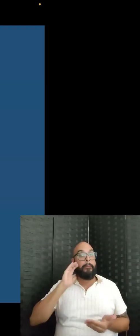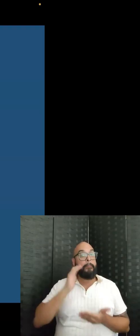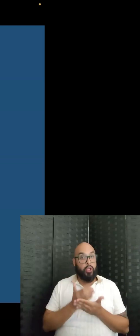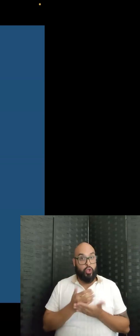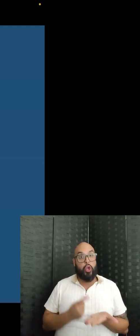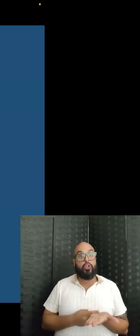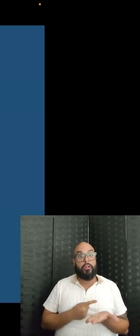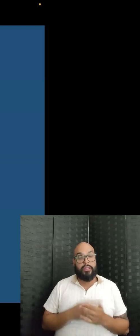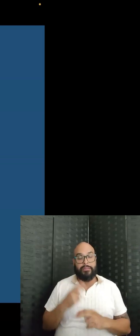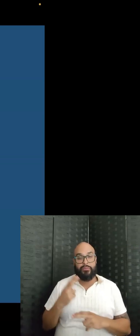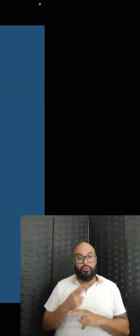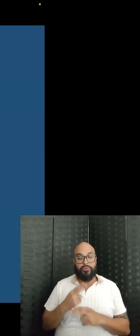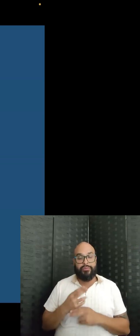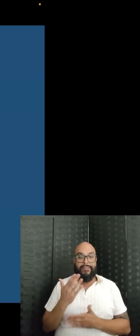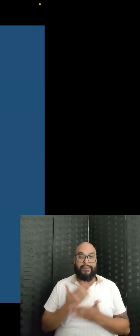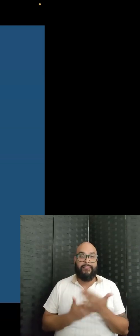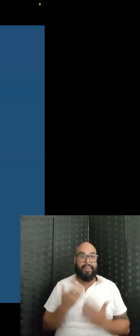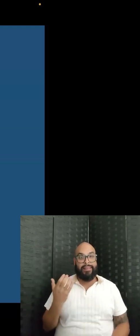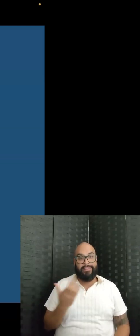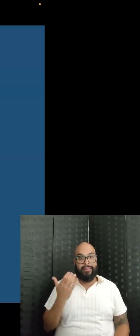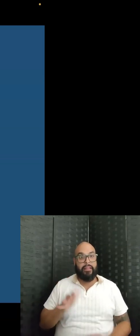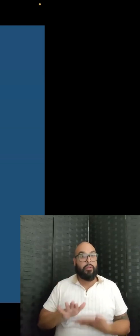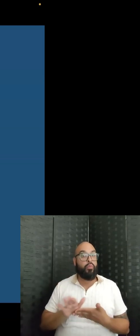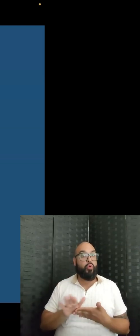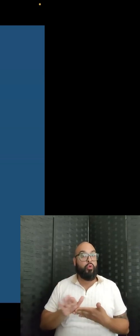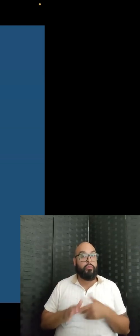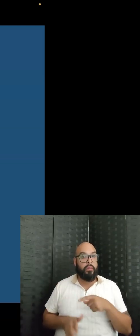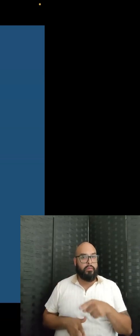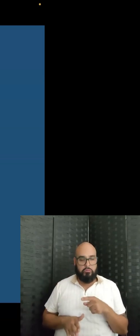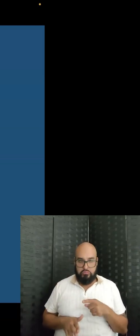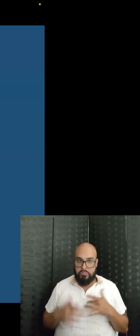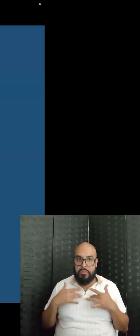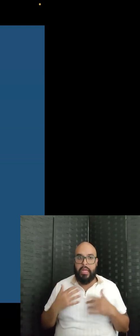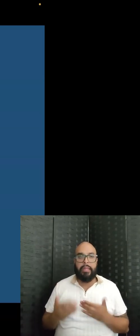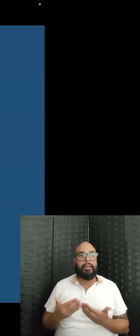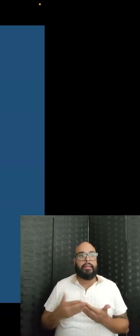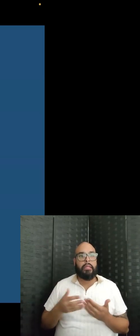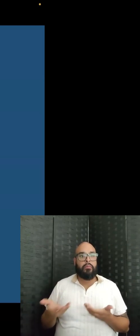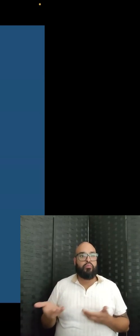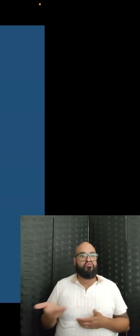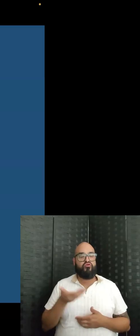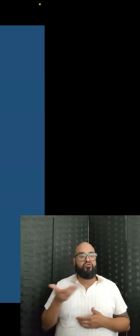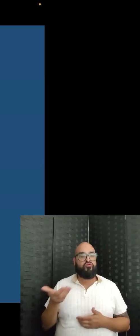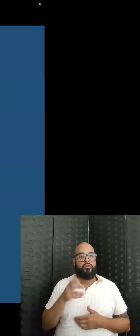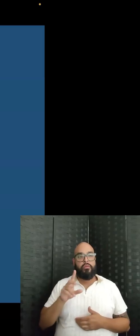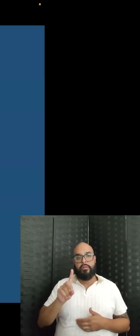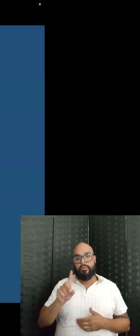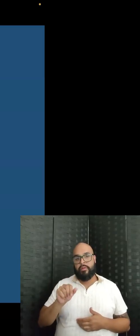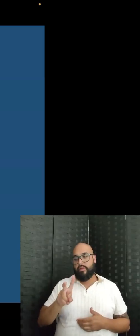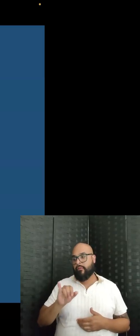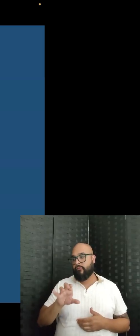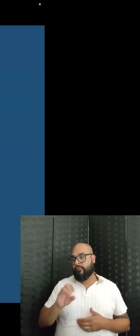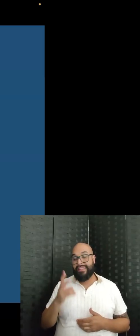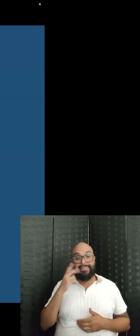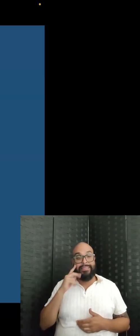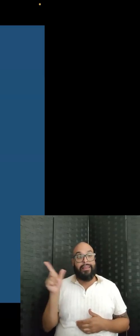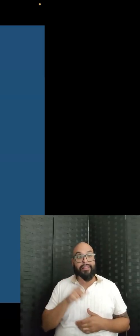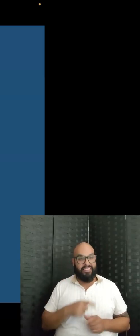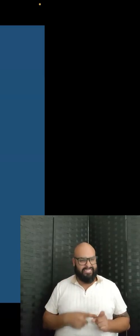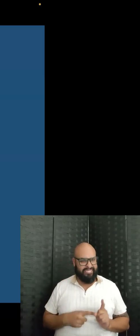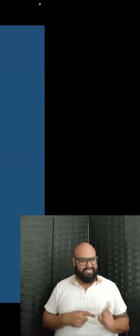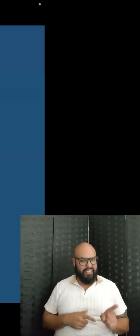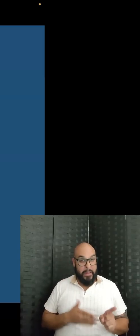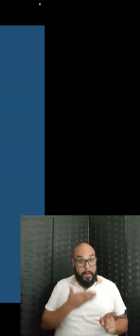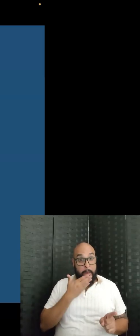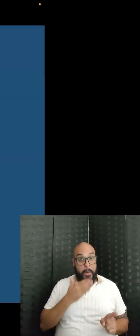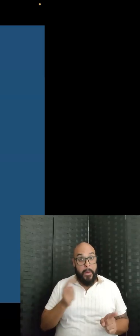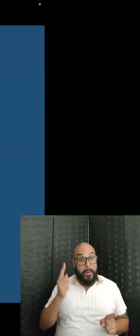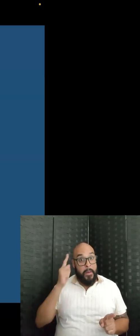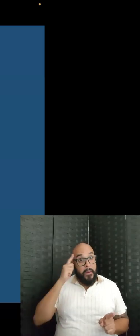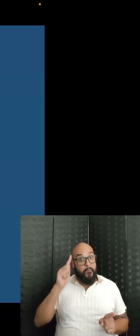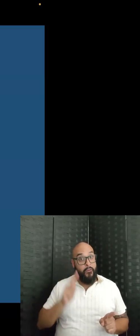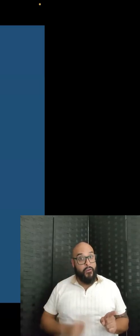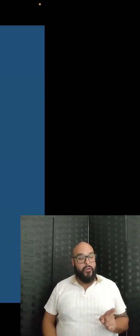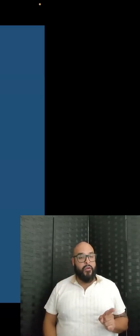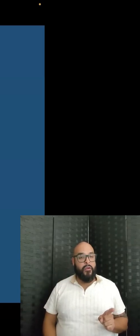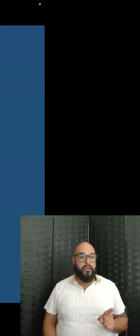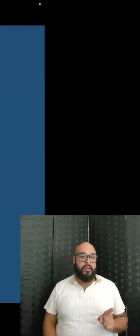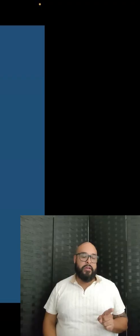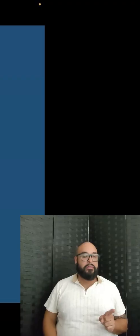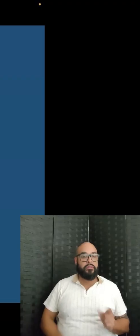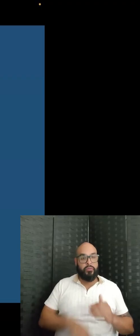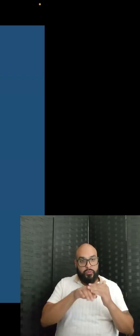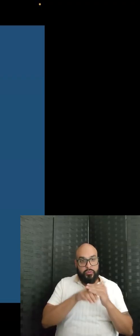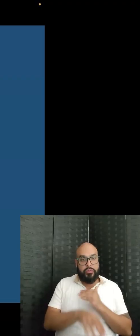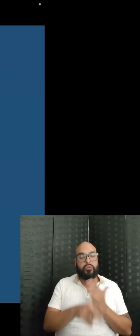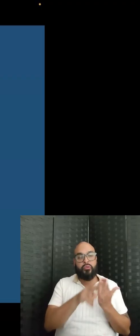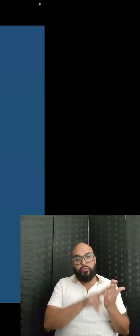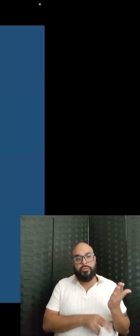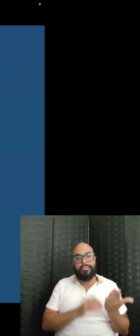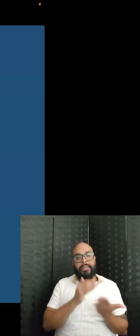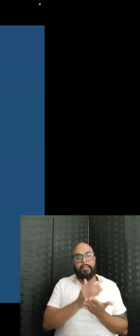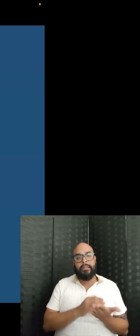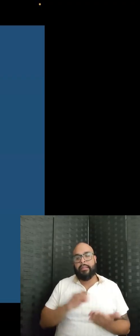That's a very portable device you're seeing here on the left, where, you know, it's good for, you know, going and reading a menu or something a very quick reference.